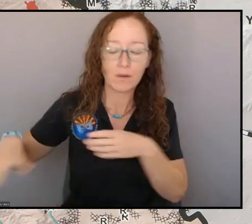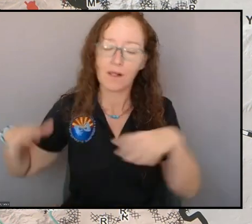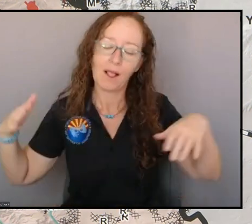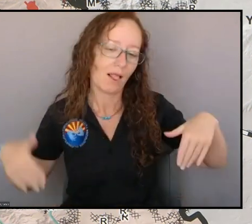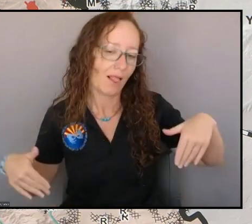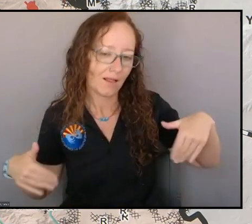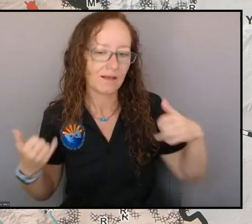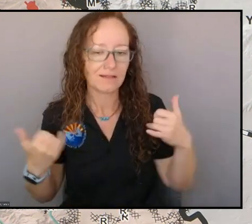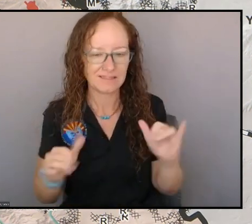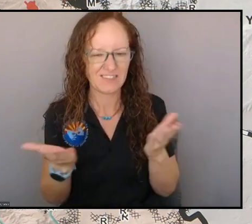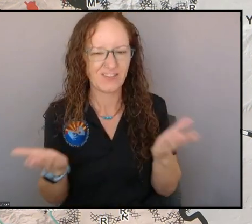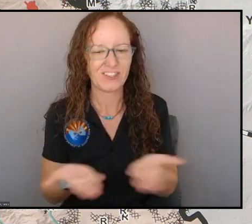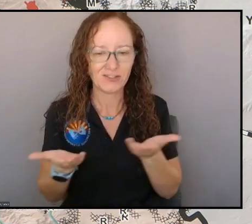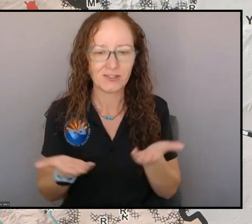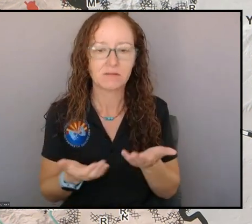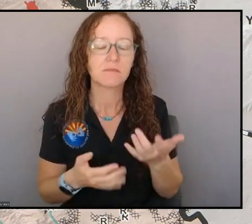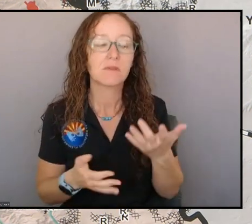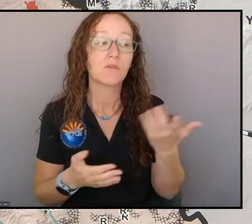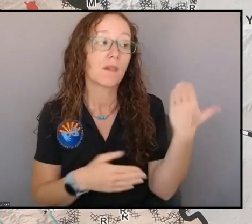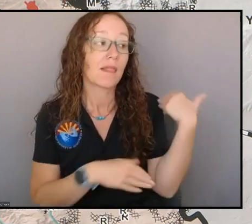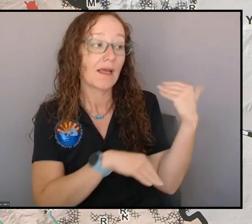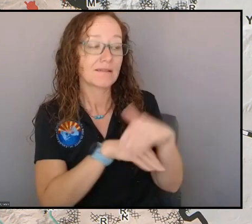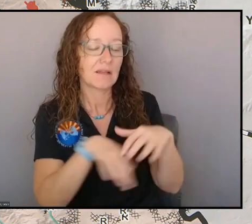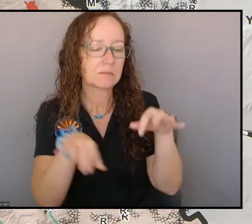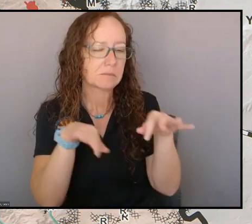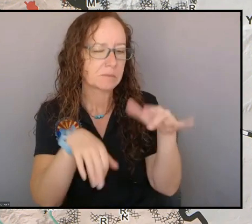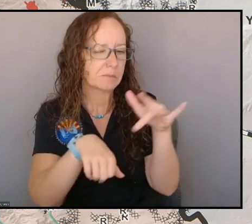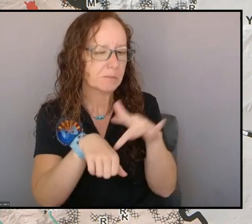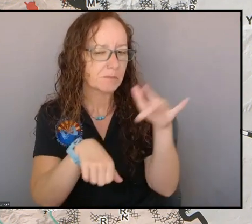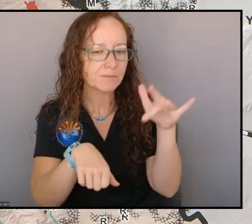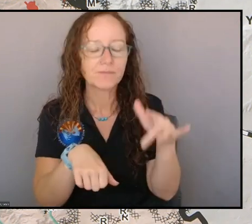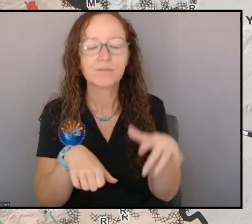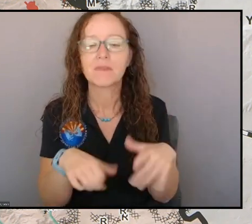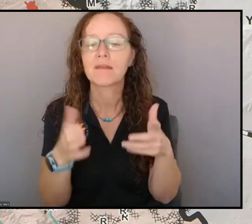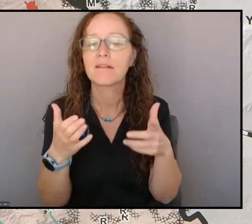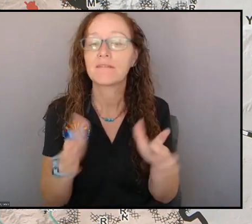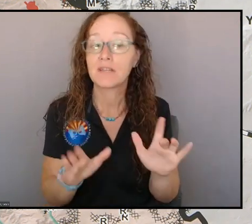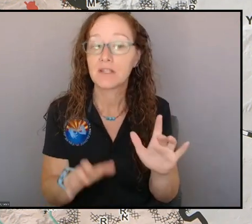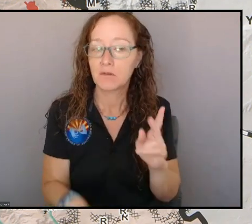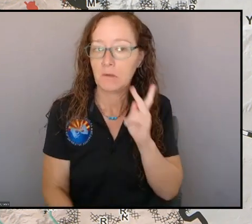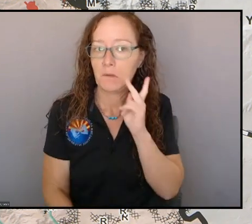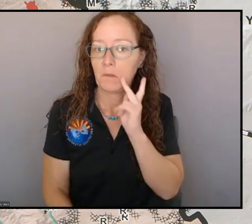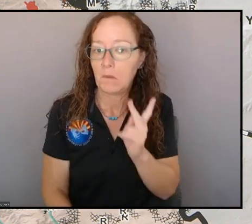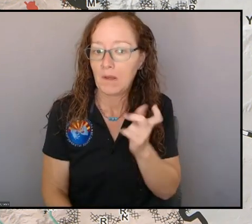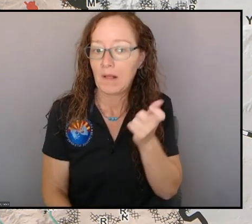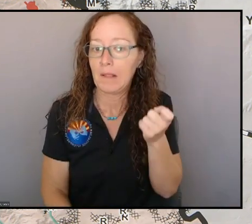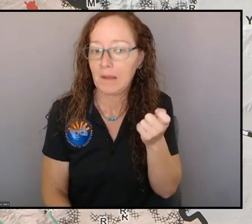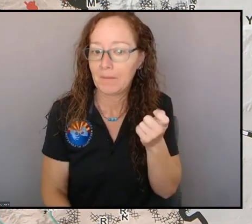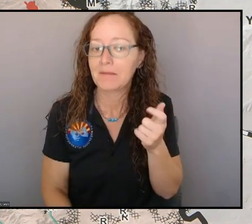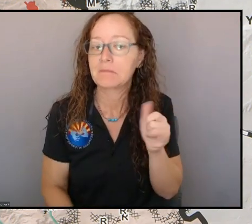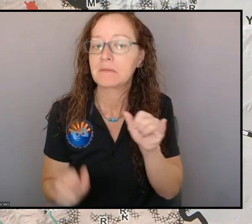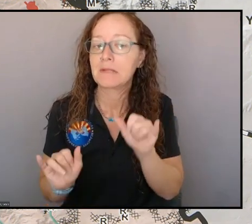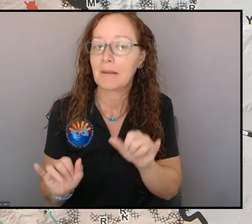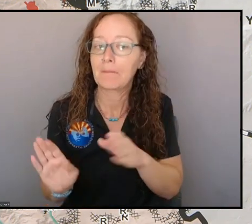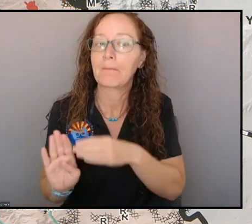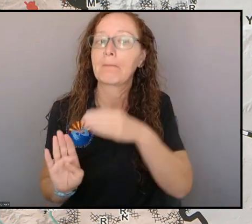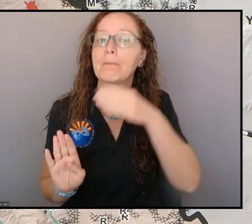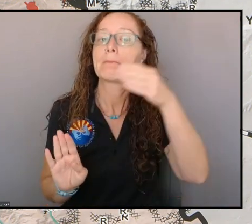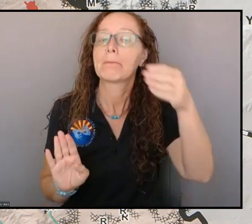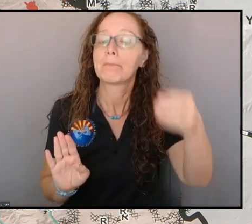night. We did get a little bit of a taste of what we're going to be seeing during the middle part of this week. So we